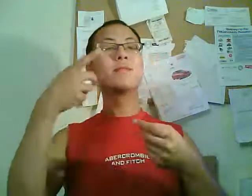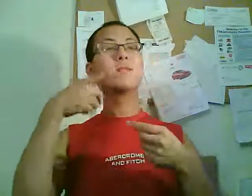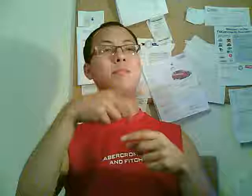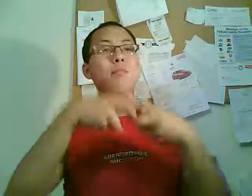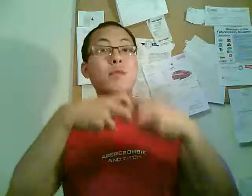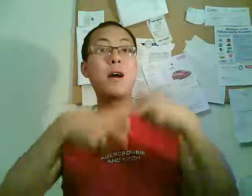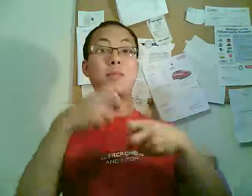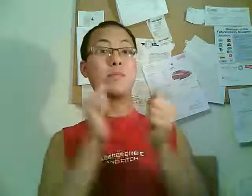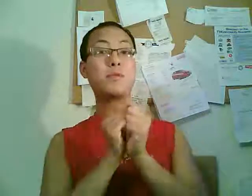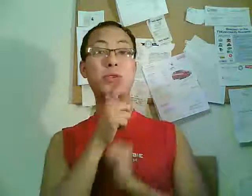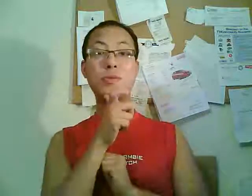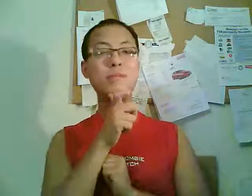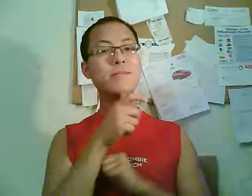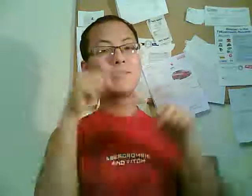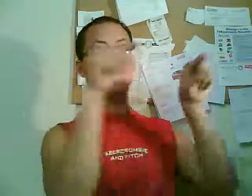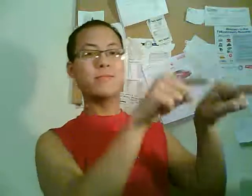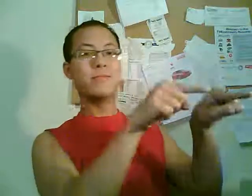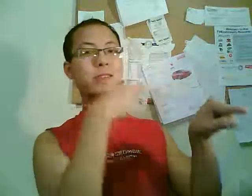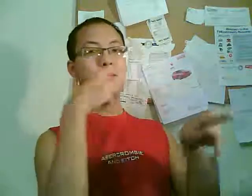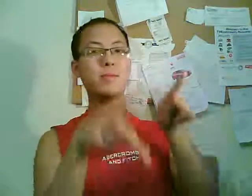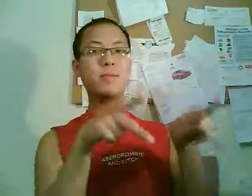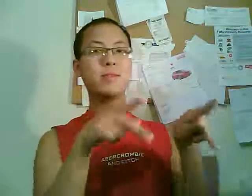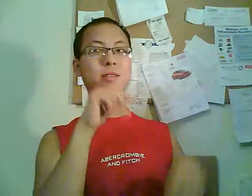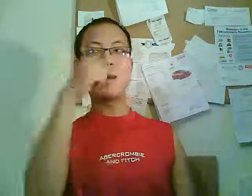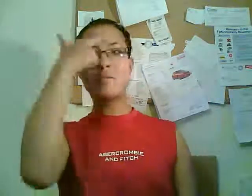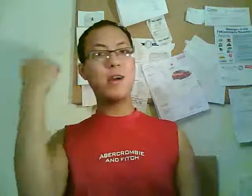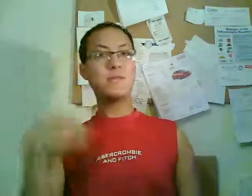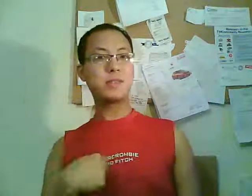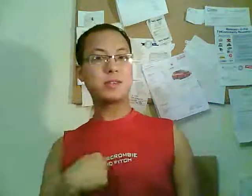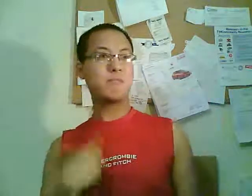That means that the communication problem is shifted to the hearing person, not because of me.